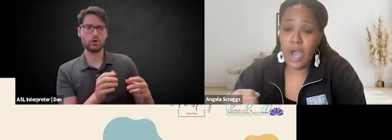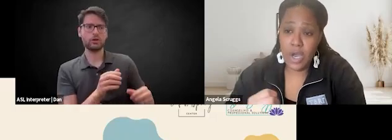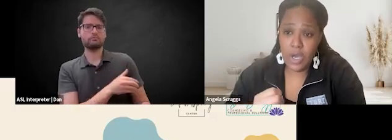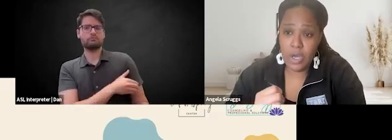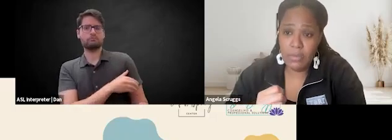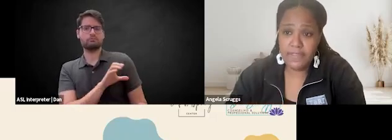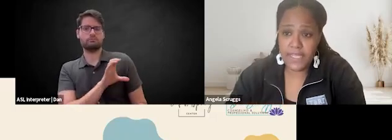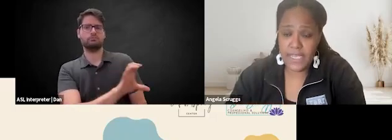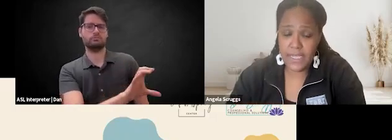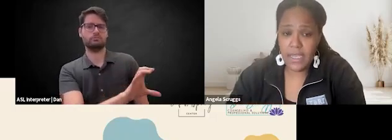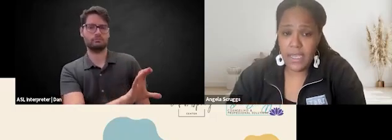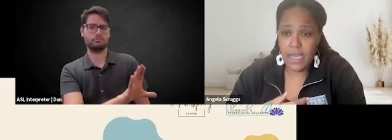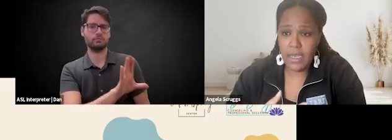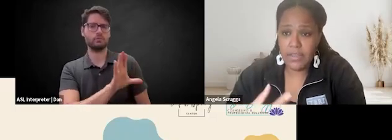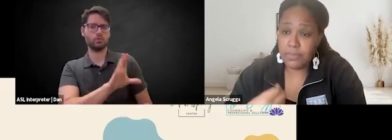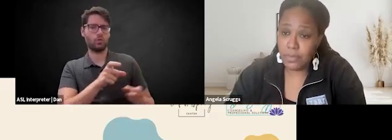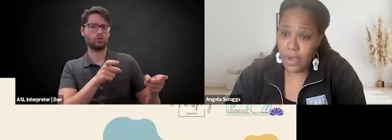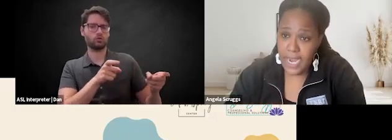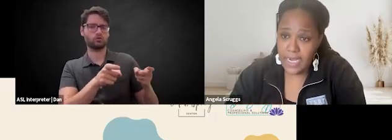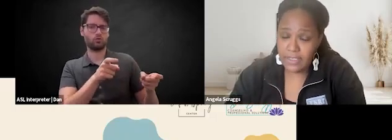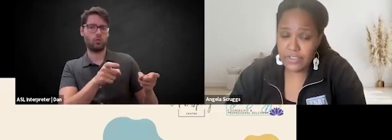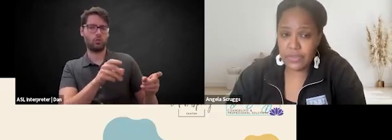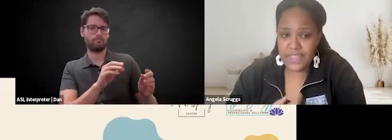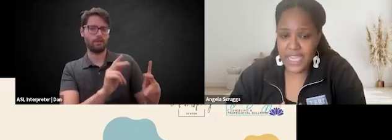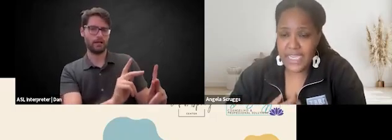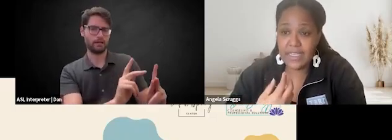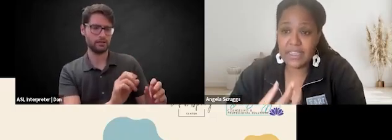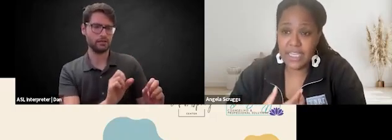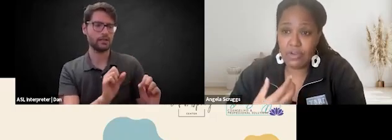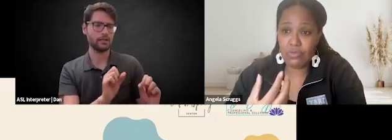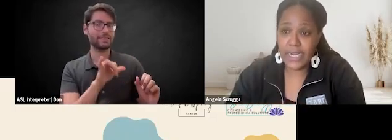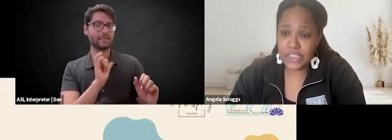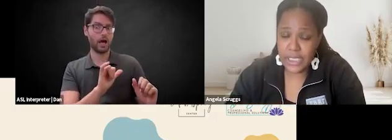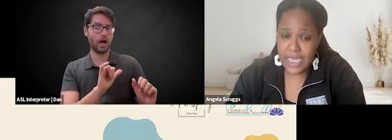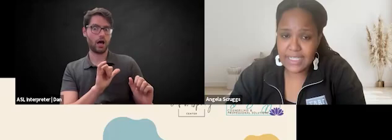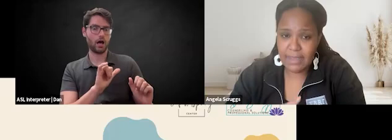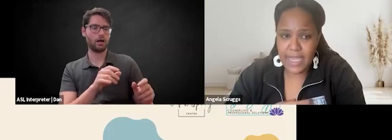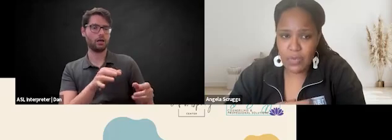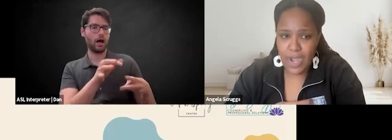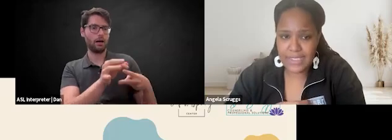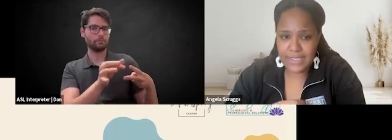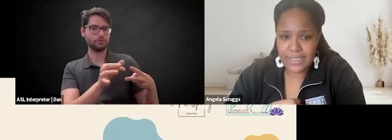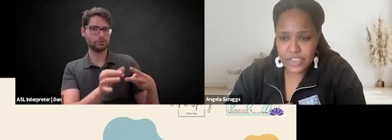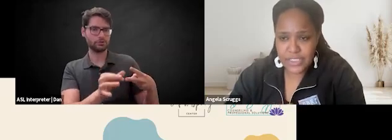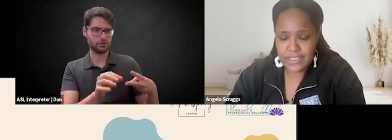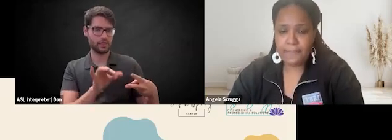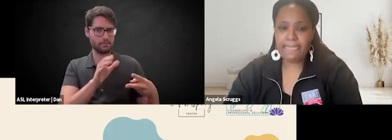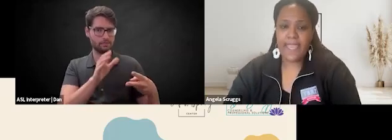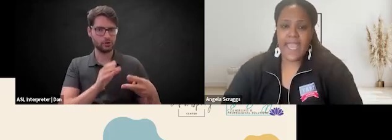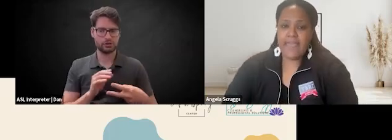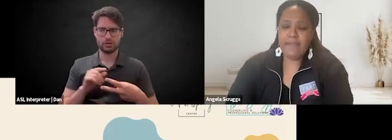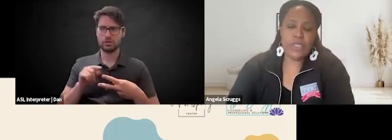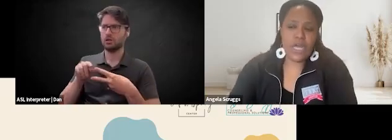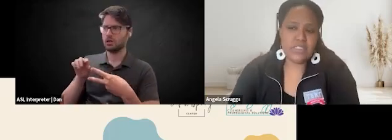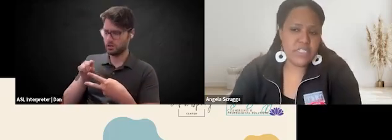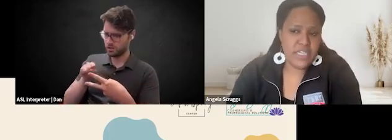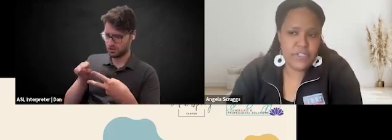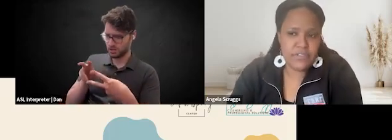uh... calm the, uh... the brain, so that they can think, rationalize, and make wise decisions. And then we'll also give you